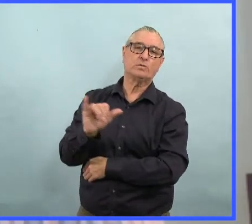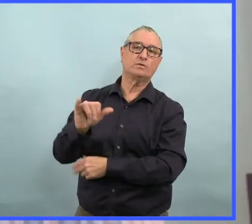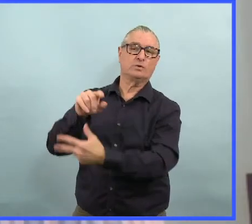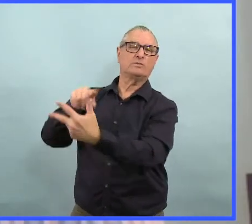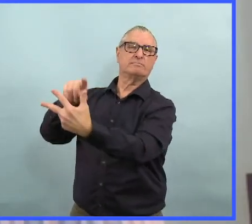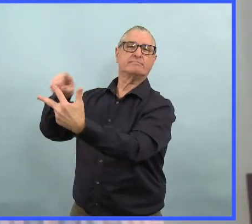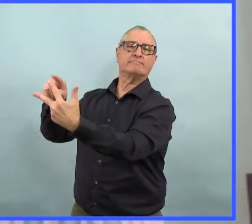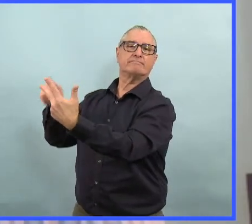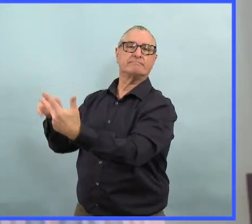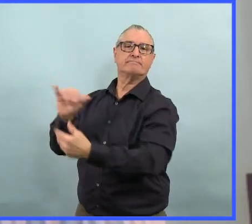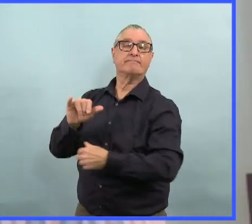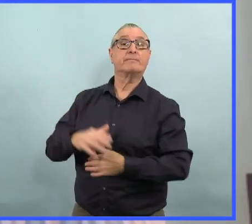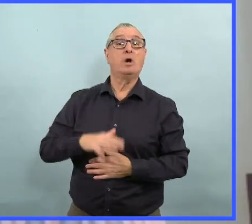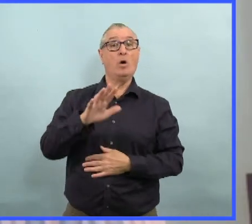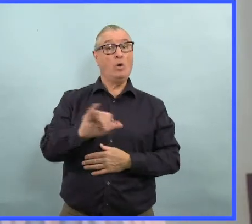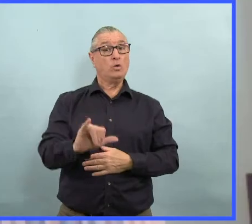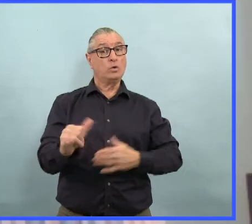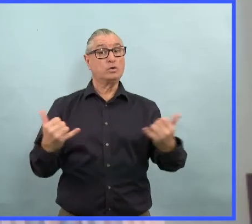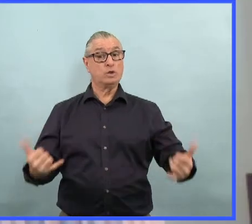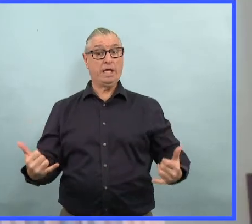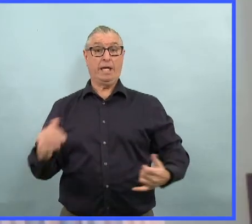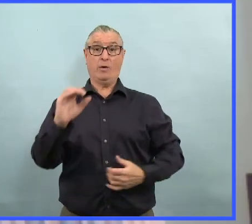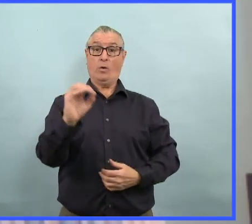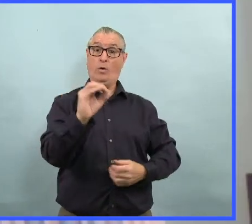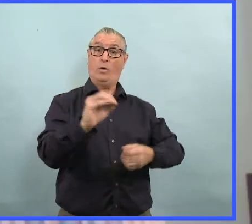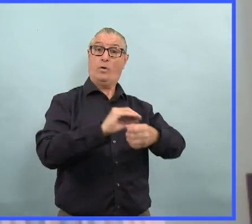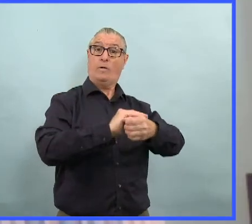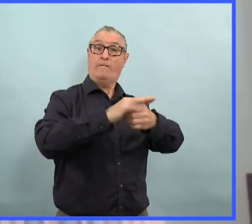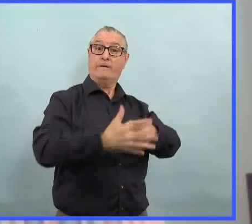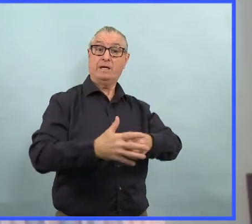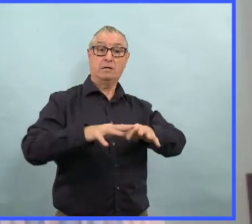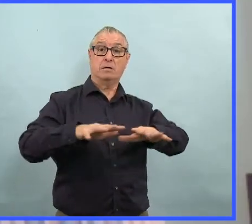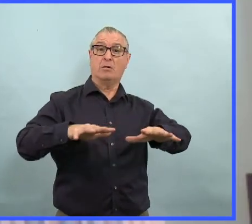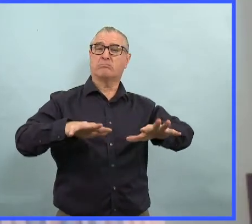of the virus so we want to uh ensure best when we're reporting